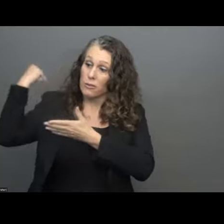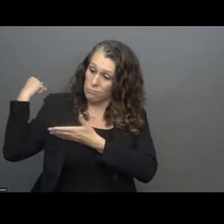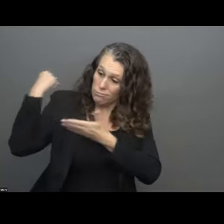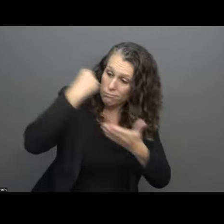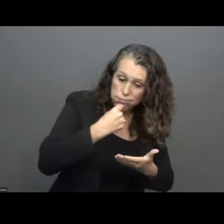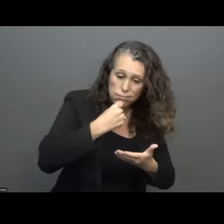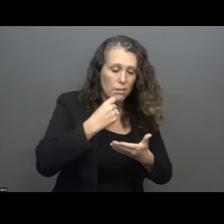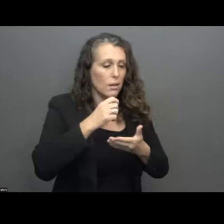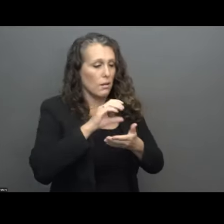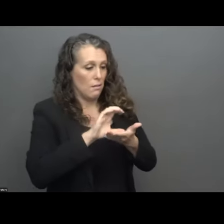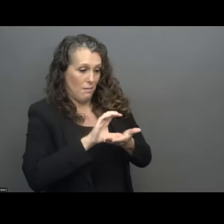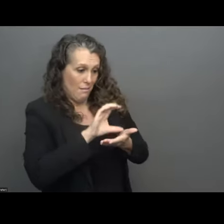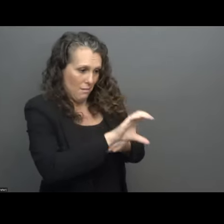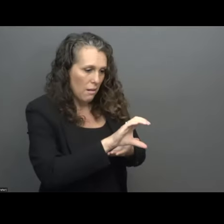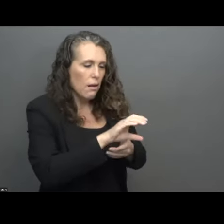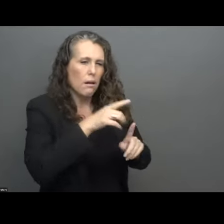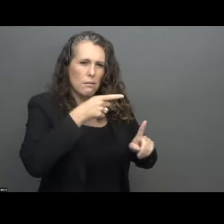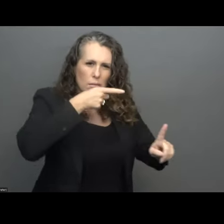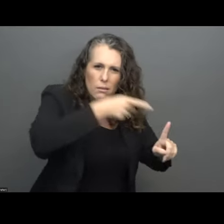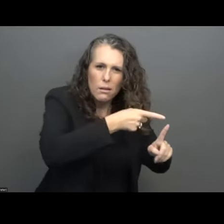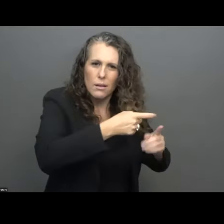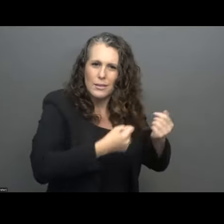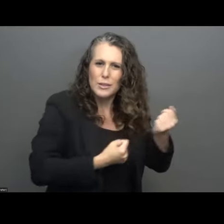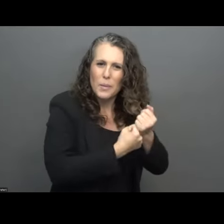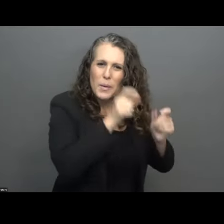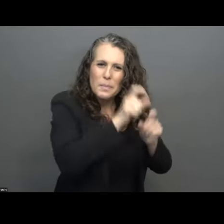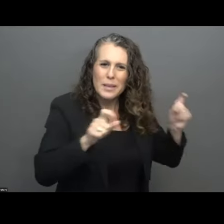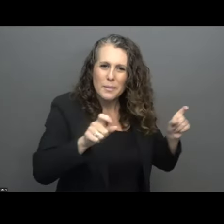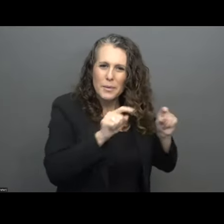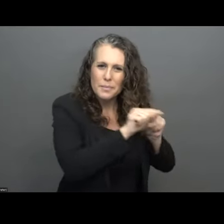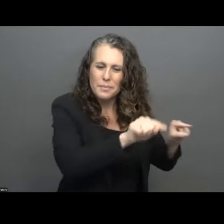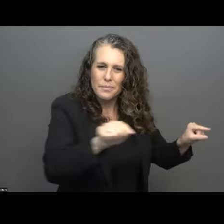NGO partners, we really are looking forward to today's dialogue and looking forward to